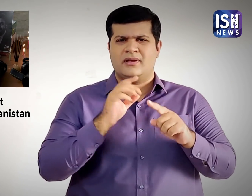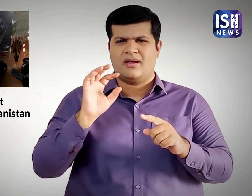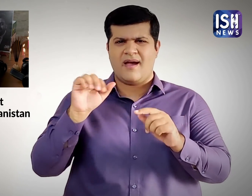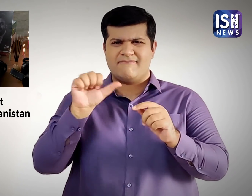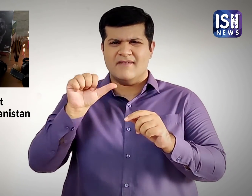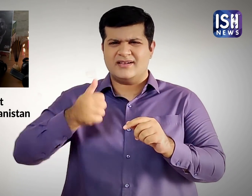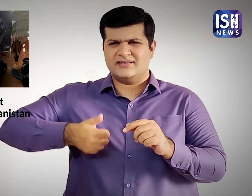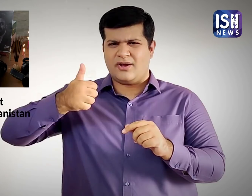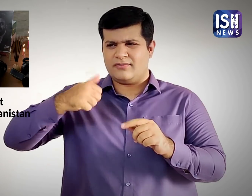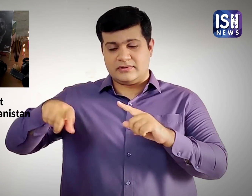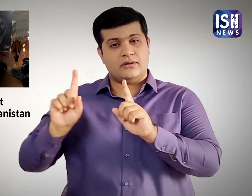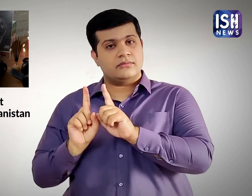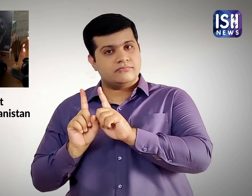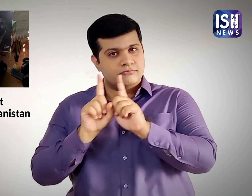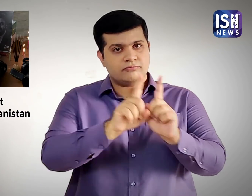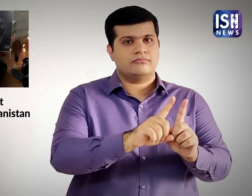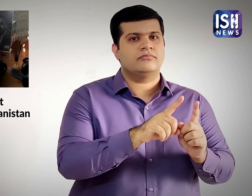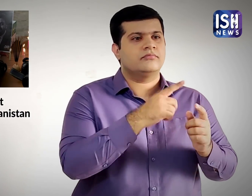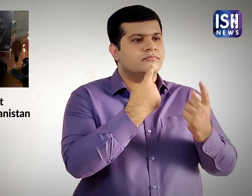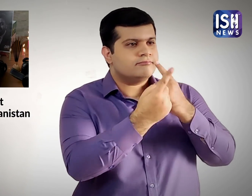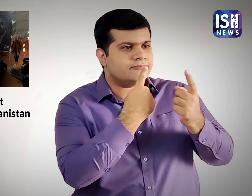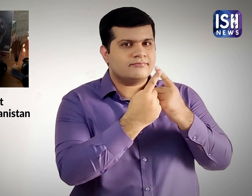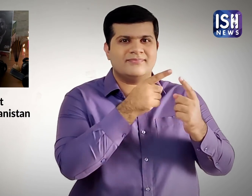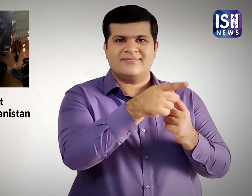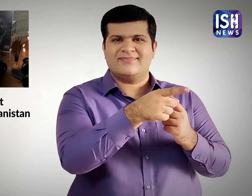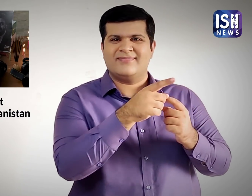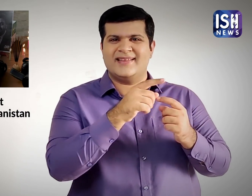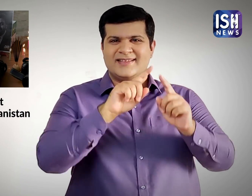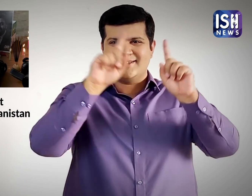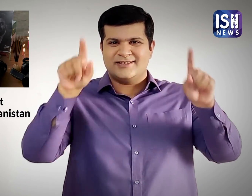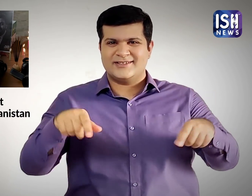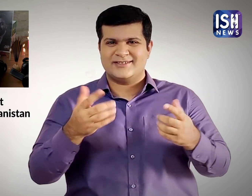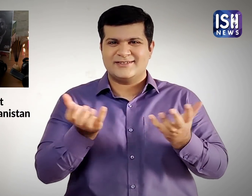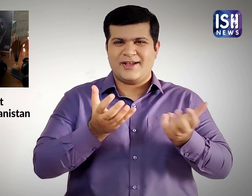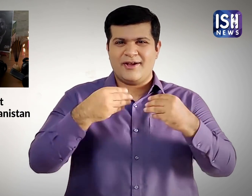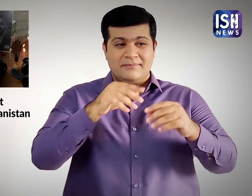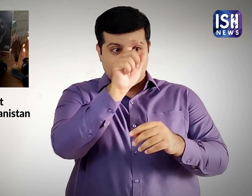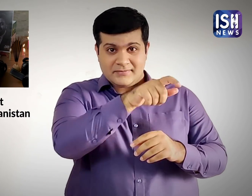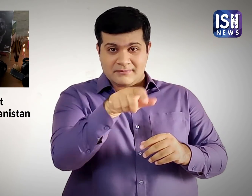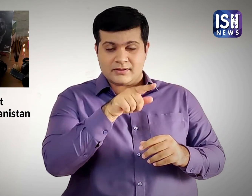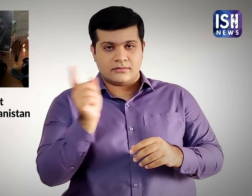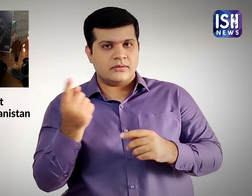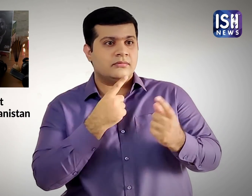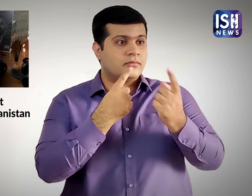At that time he was along with an Afghan officer.